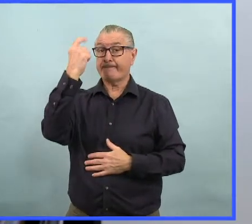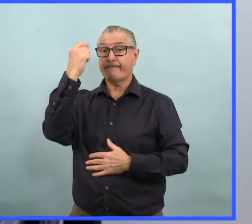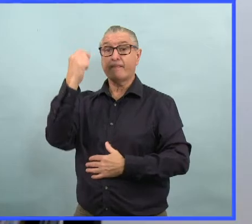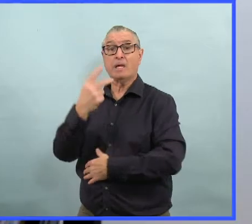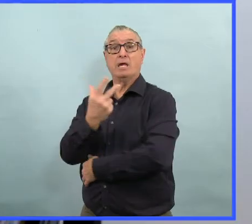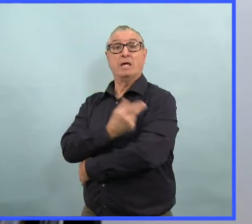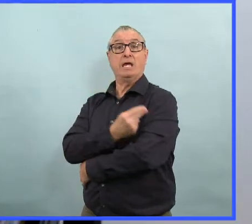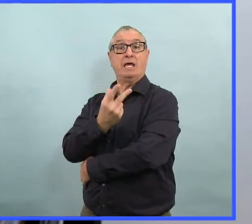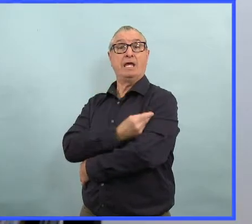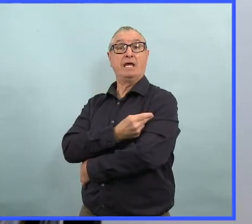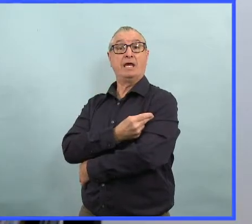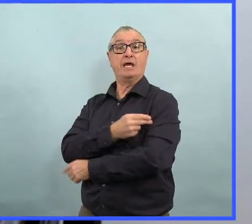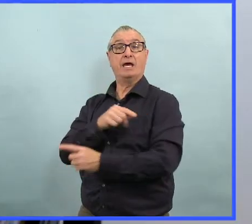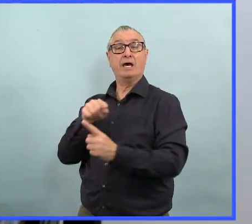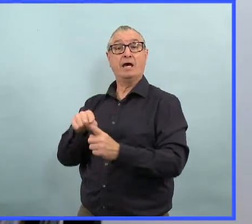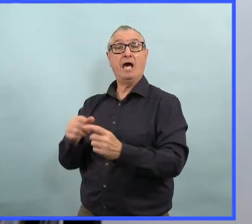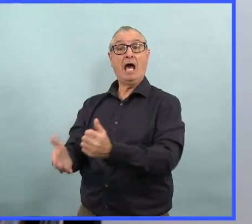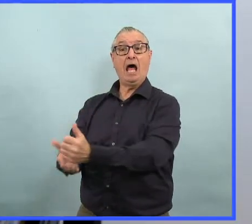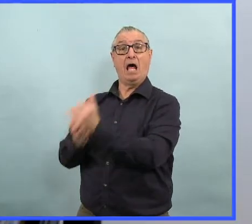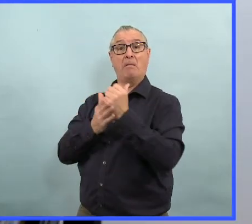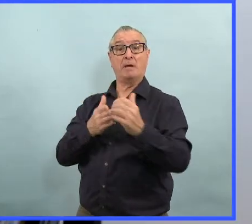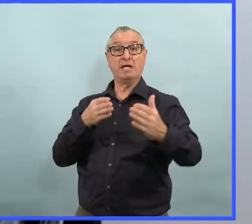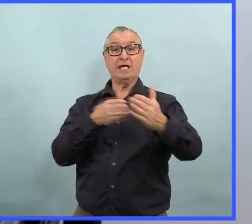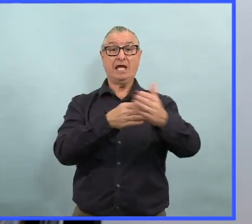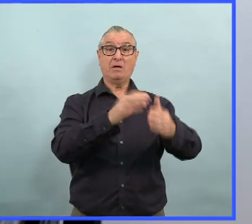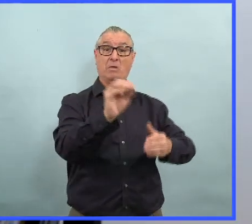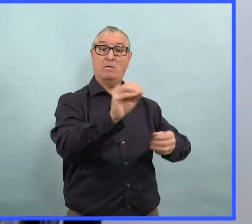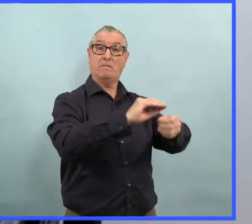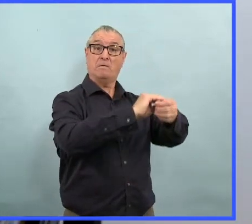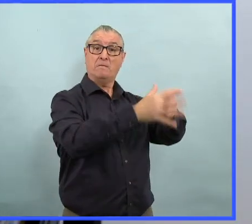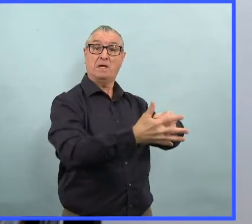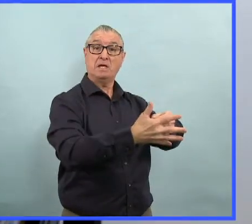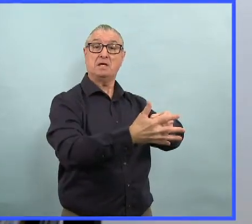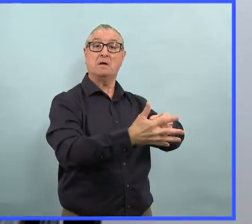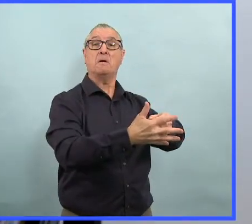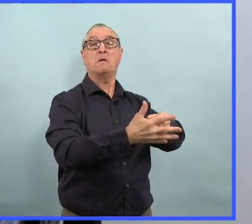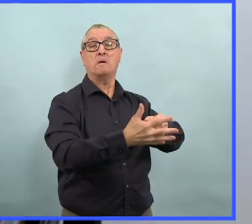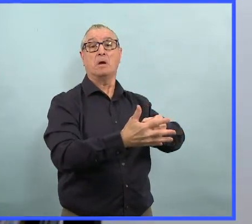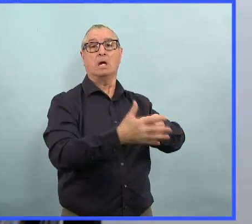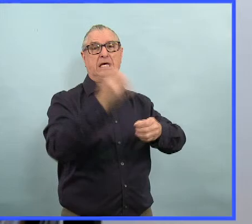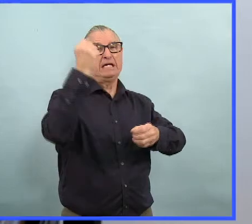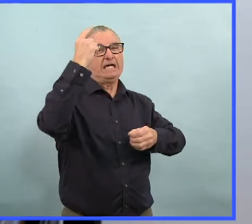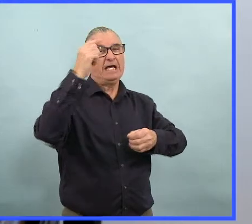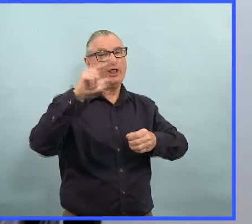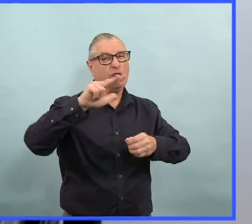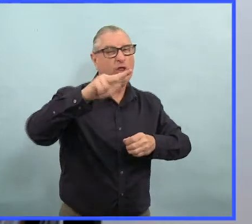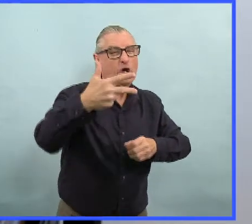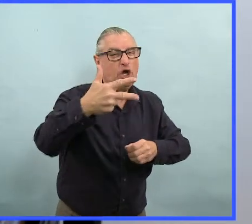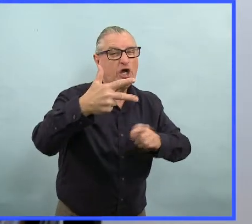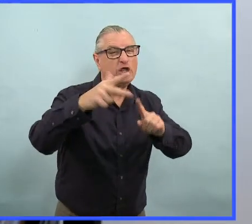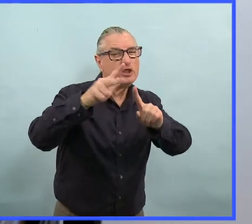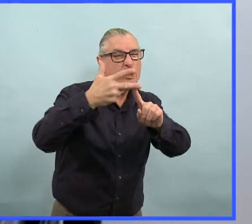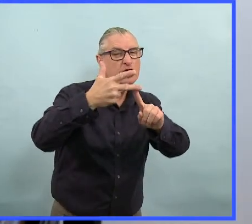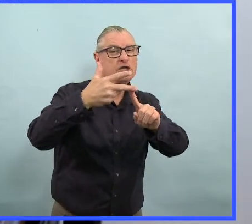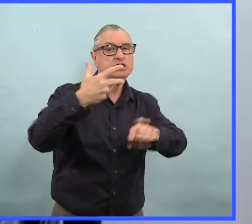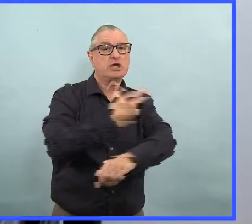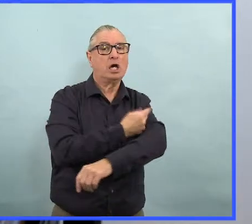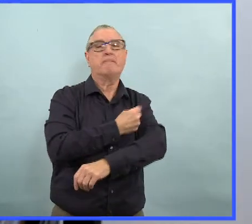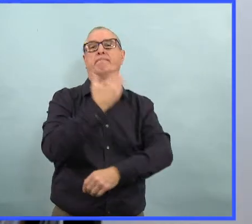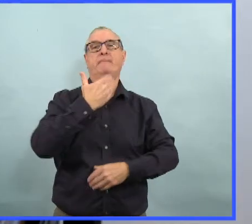is that a third dose prevents omicron infection about 55 better than having two doses